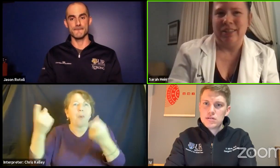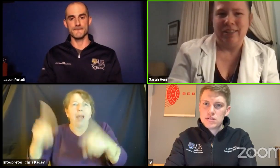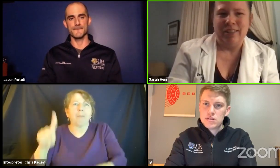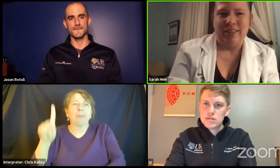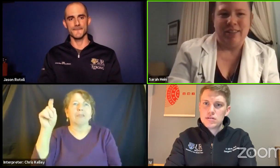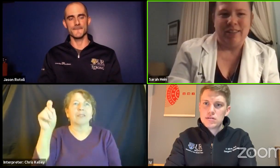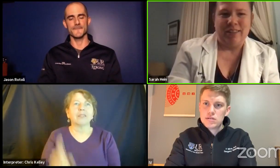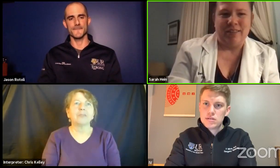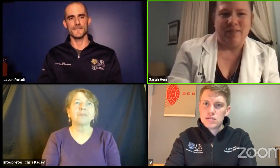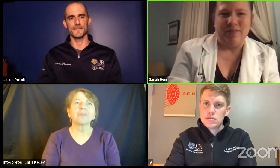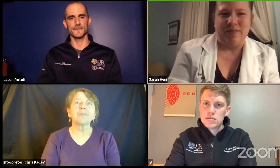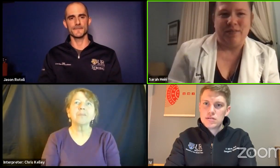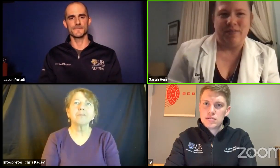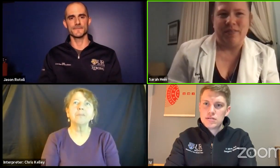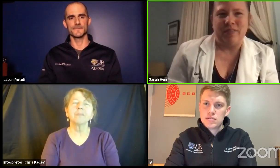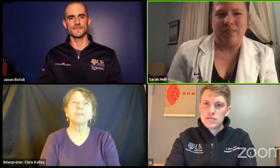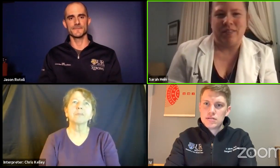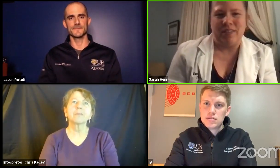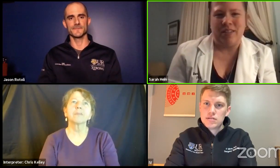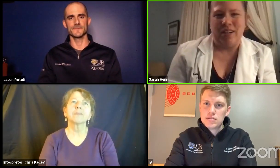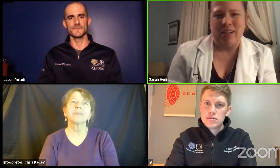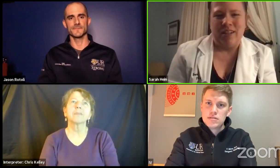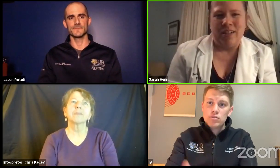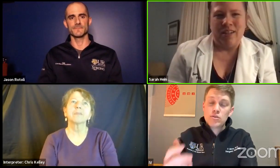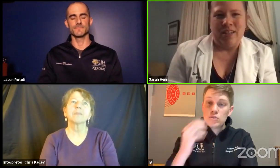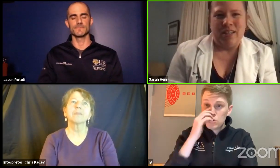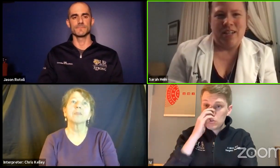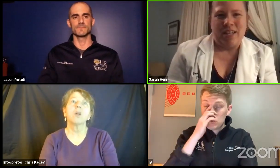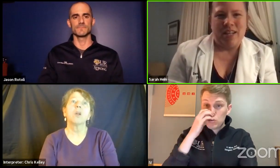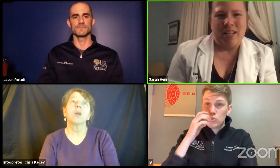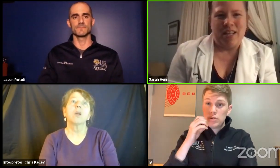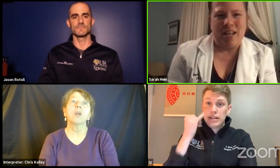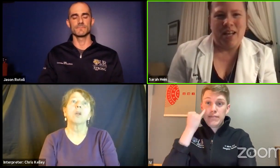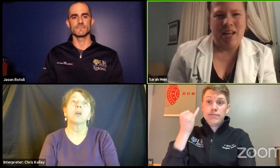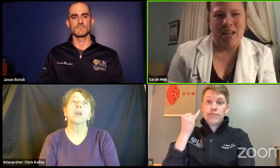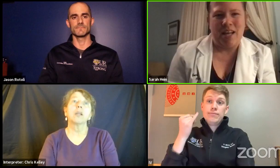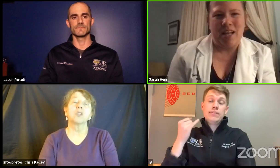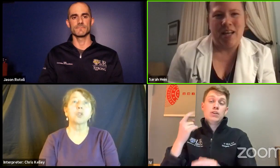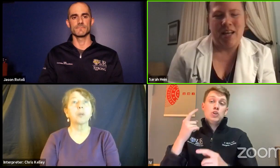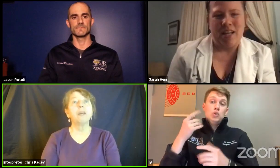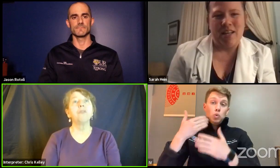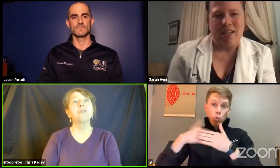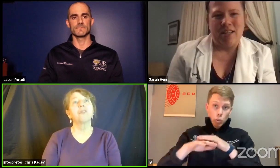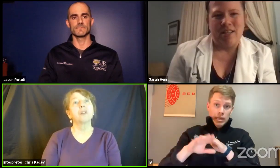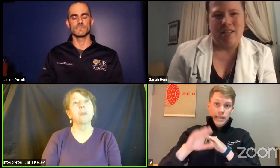that you get to the emergency room immediately to have your heart checked.